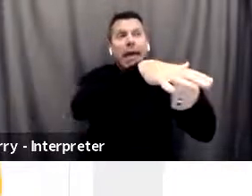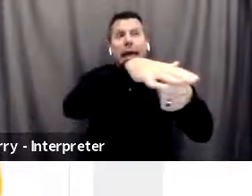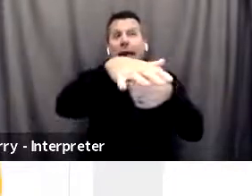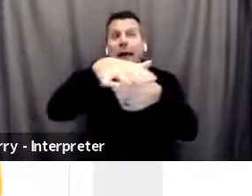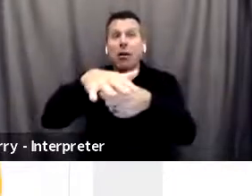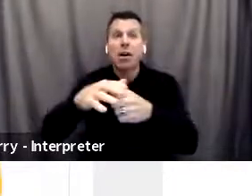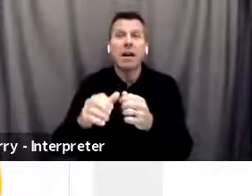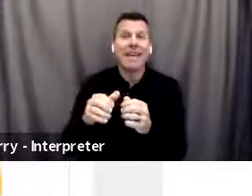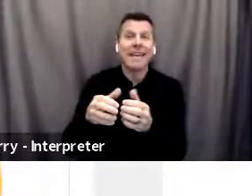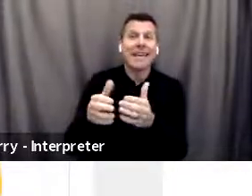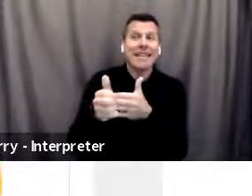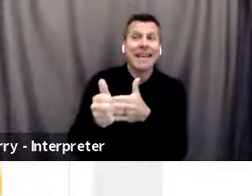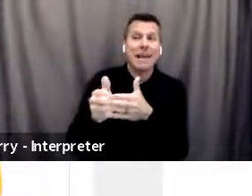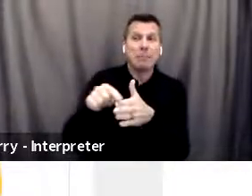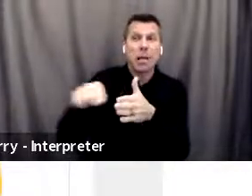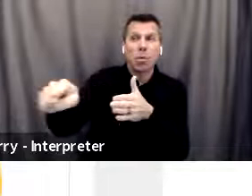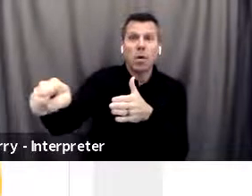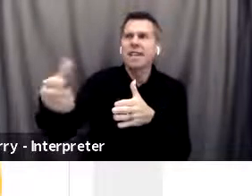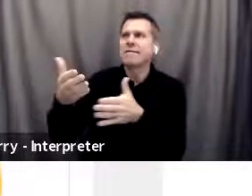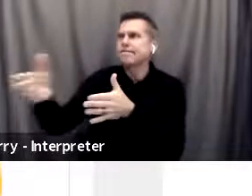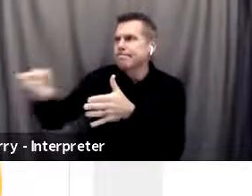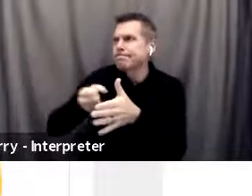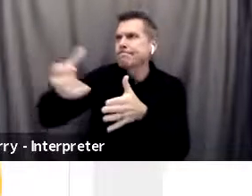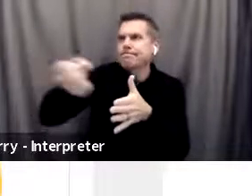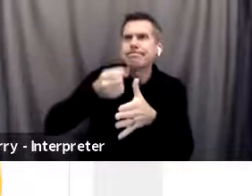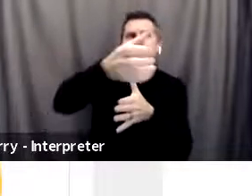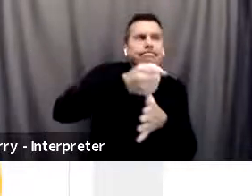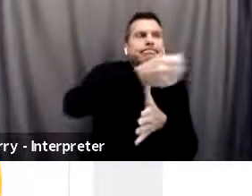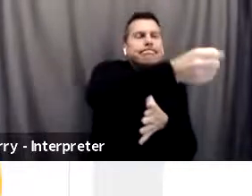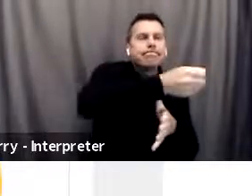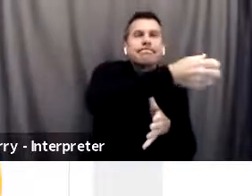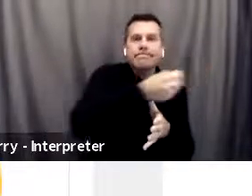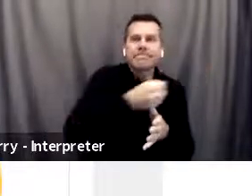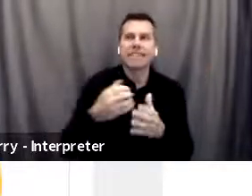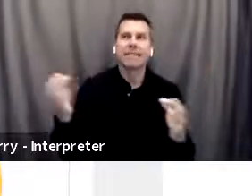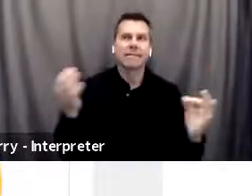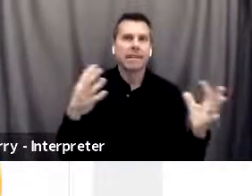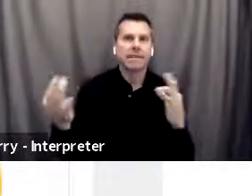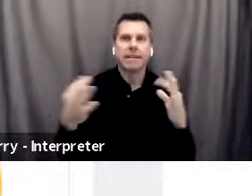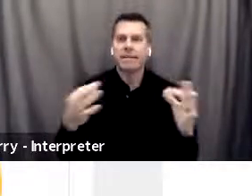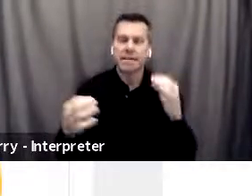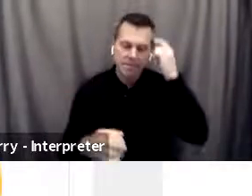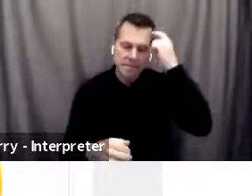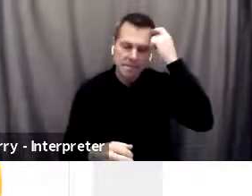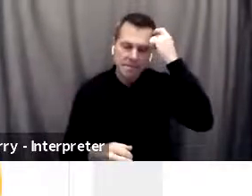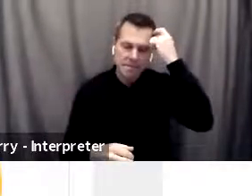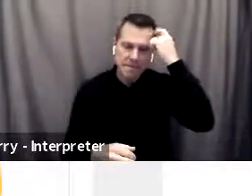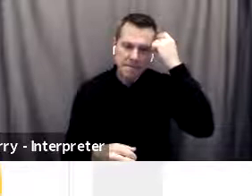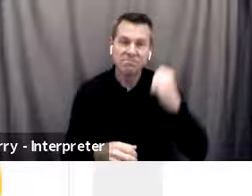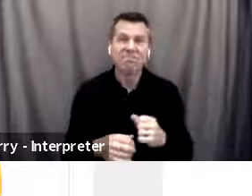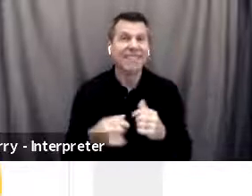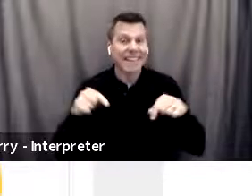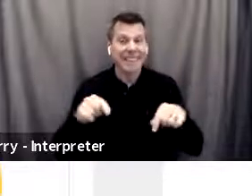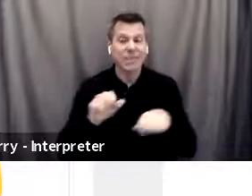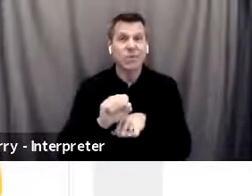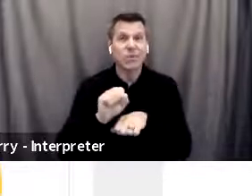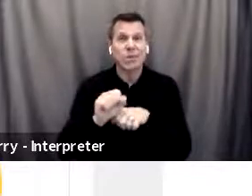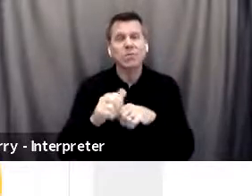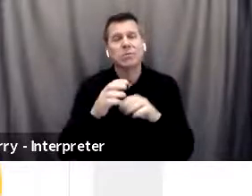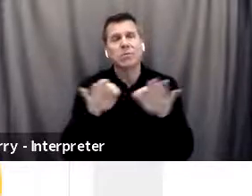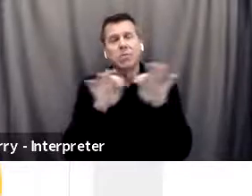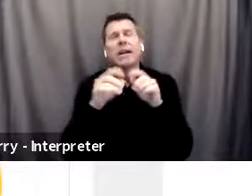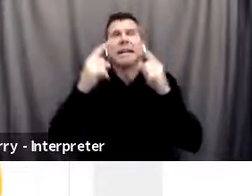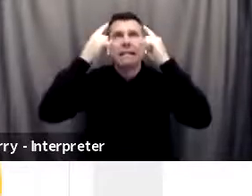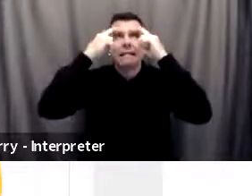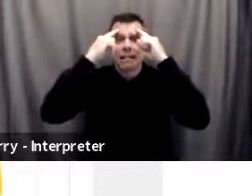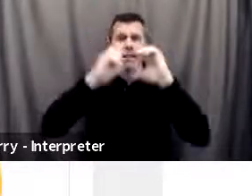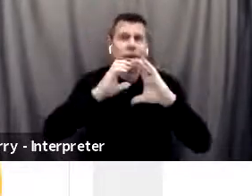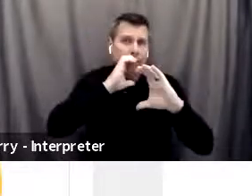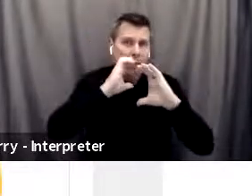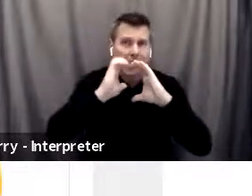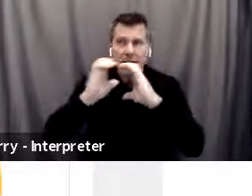pathways. And we also felt it was really important, as we were doing this work that we be in communication with the deans and VPS